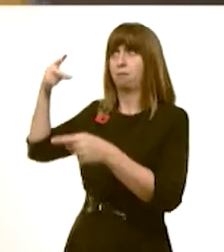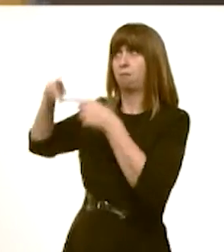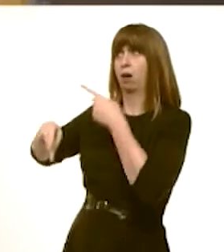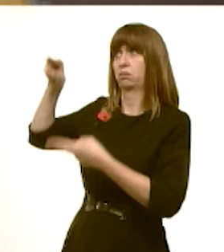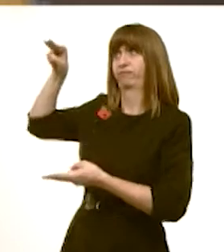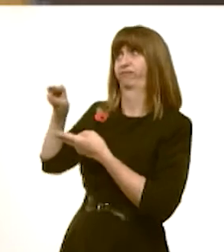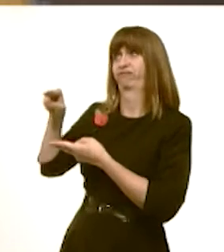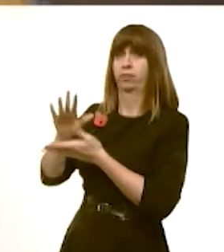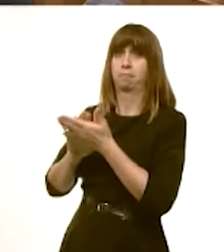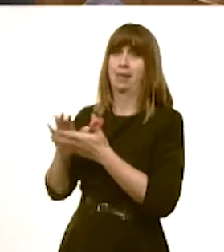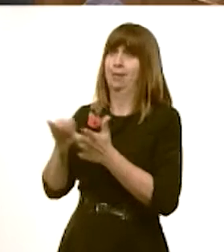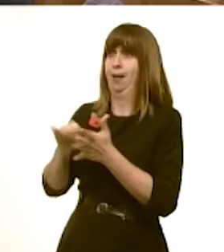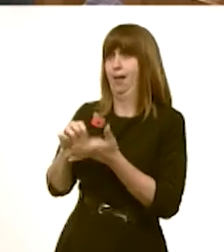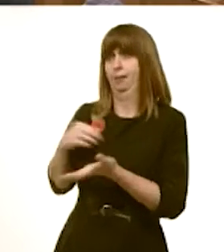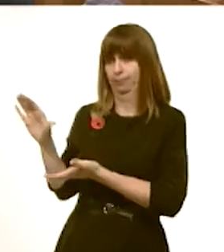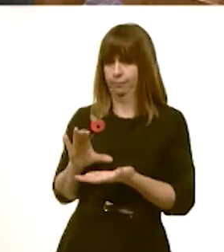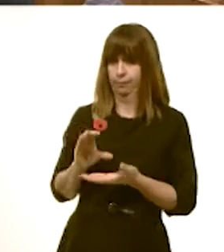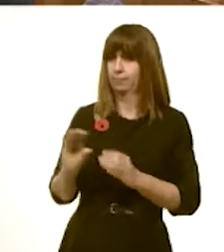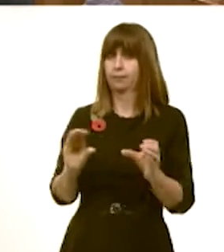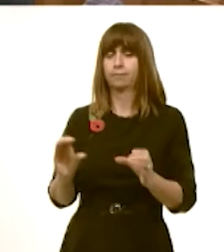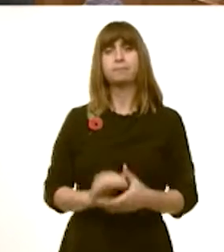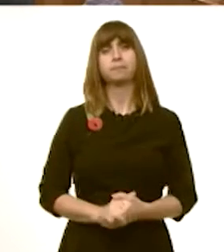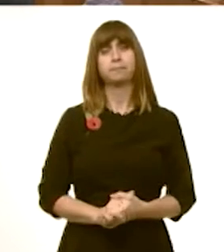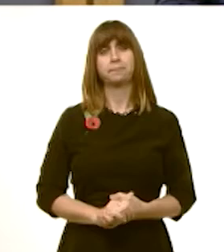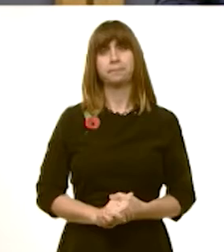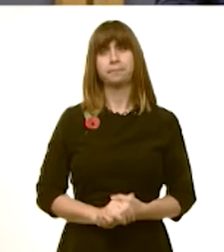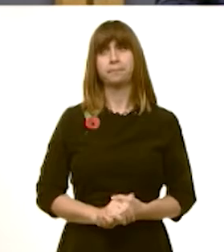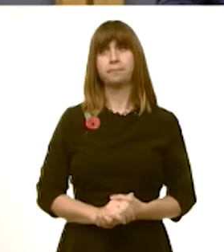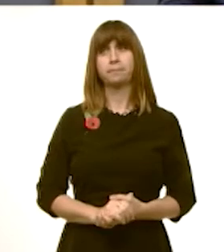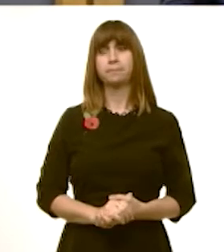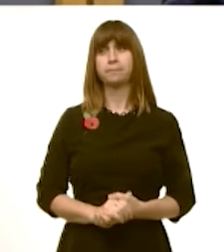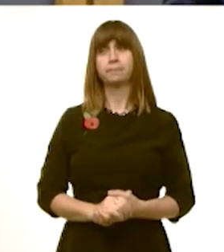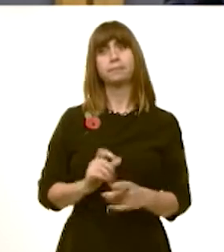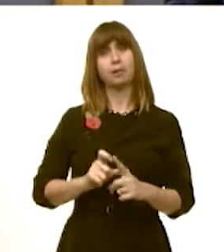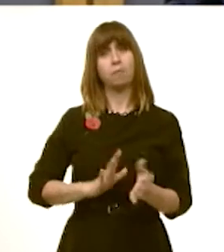Y Llywydd / The Presiding Officer: We now move back to questions on the paper. Question 3 is from Darren Millar. Darren Millar: 3.